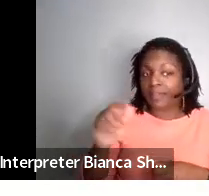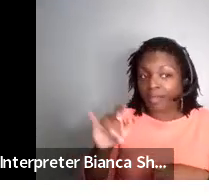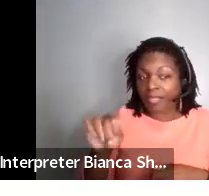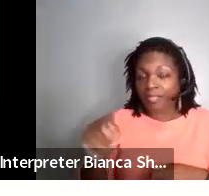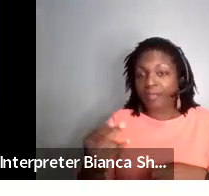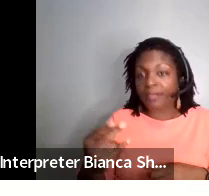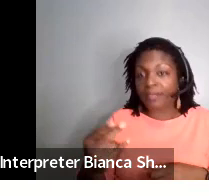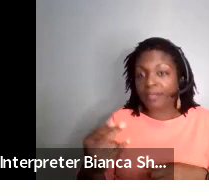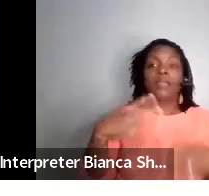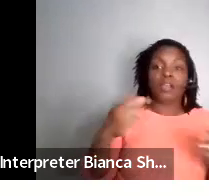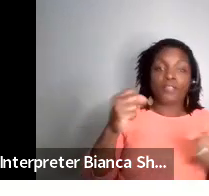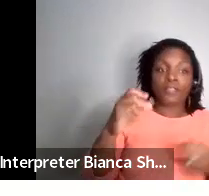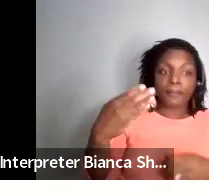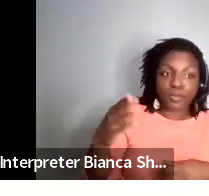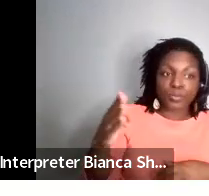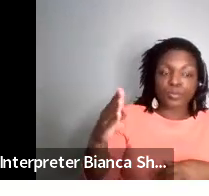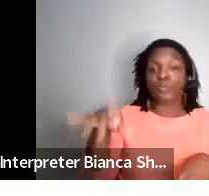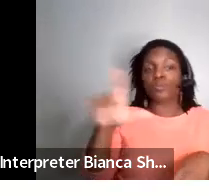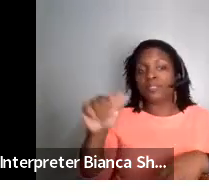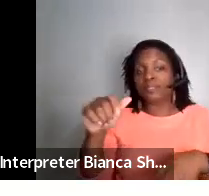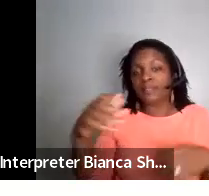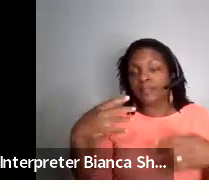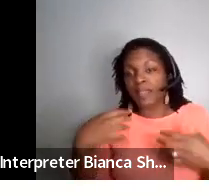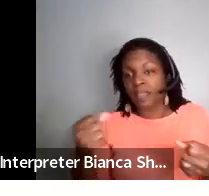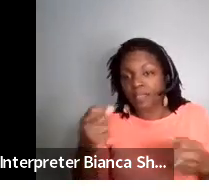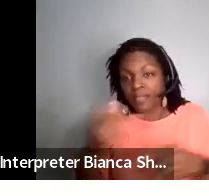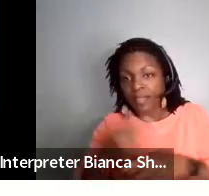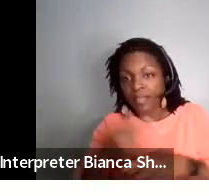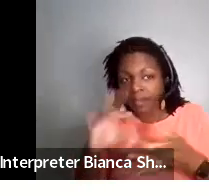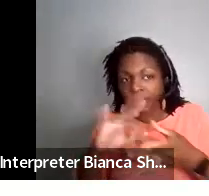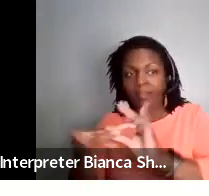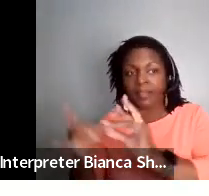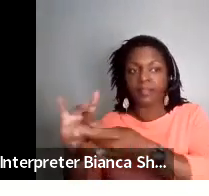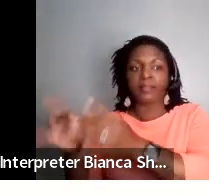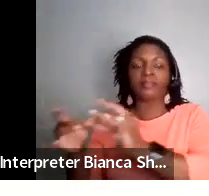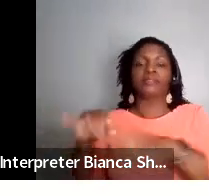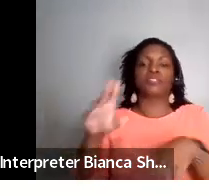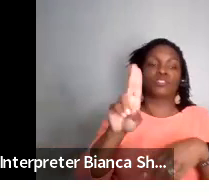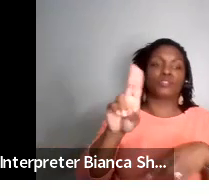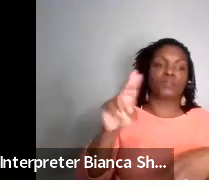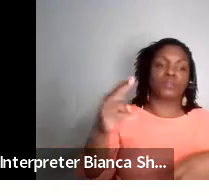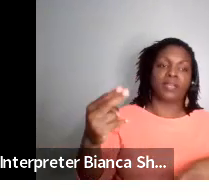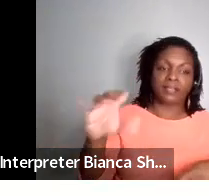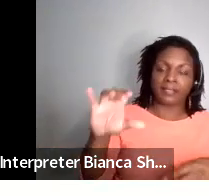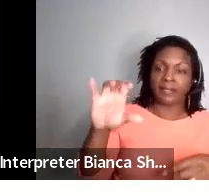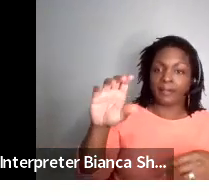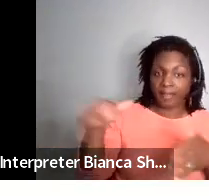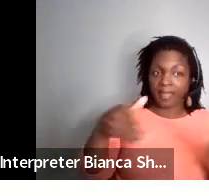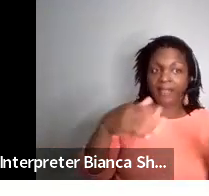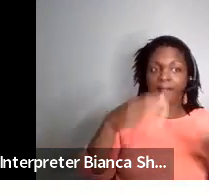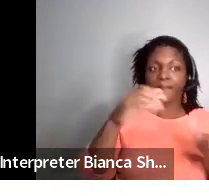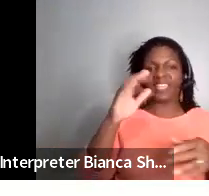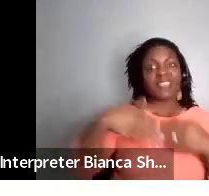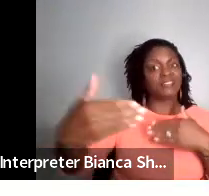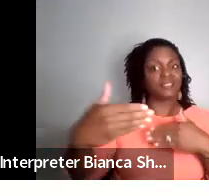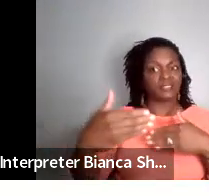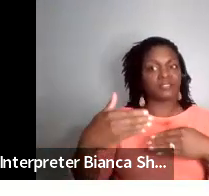That will be the implementation of new contracts for the managed care entities for the health plans with healthy Louisiana, and there will be a sixth.